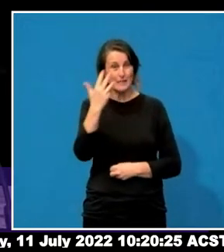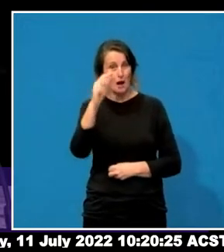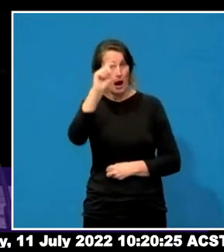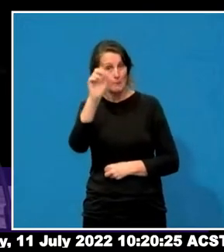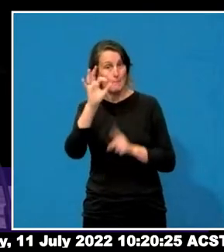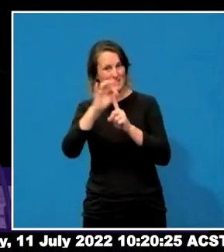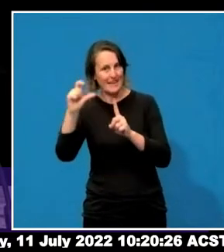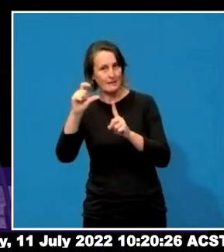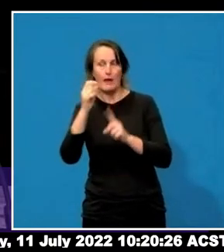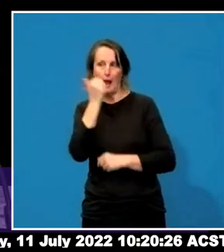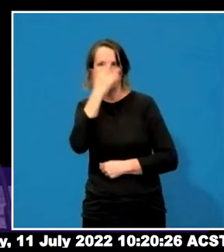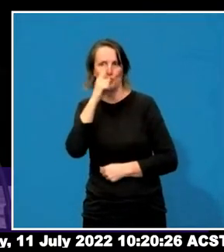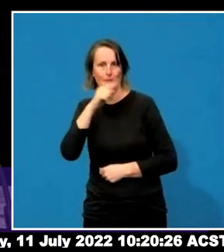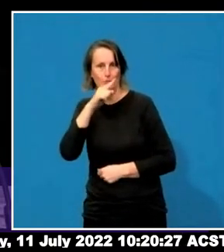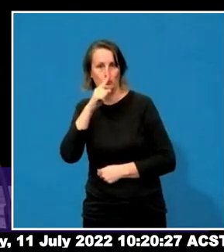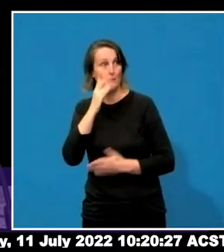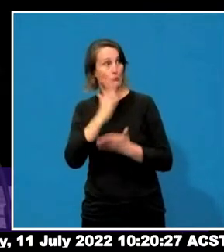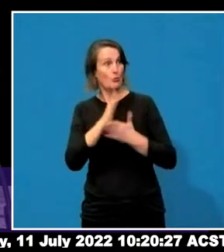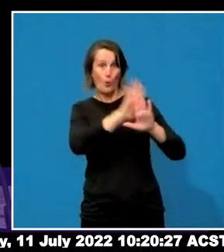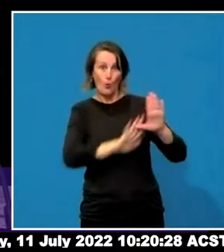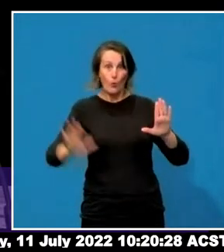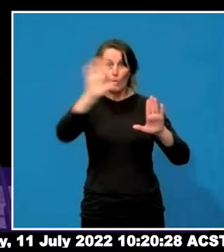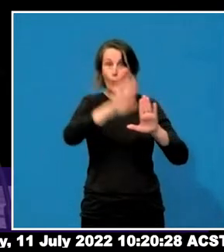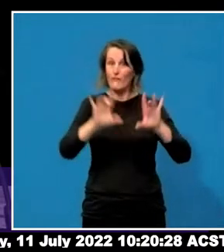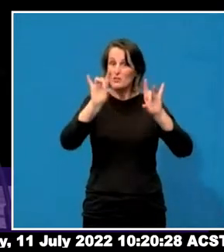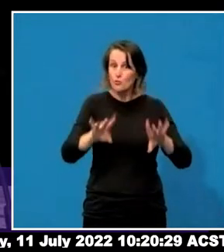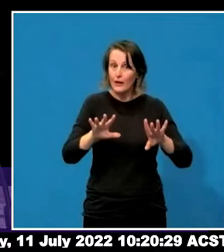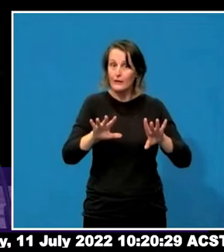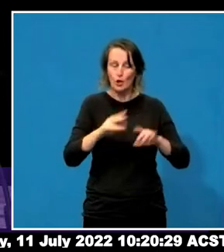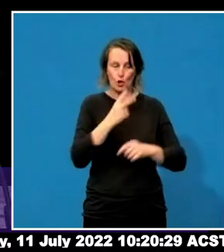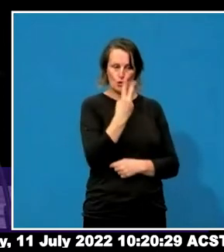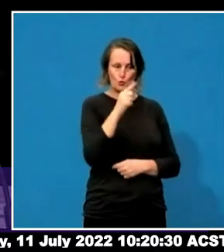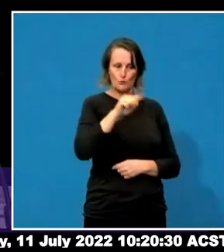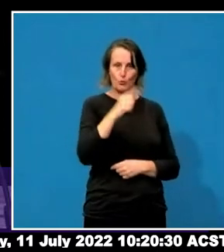Nations people comprised just 2.5 per cent of the Australian population.